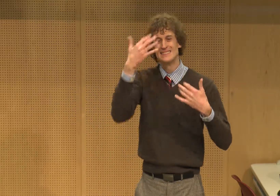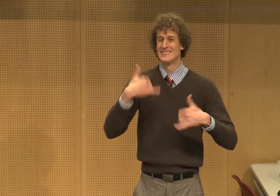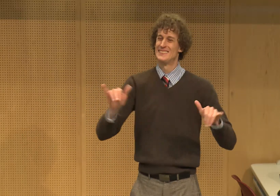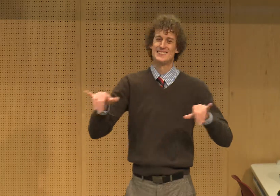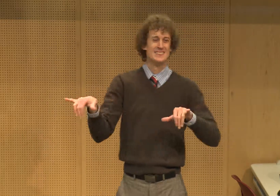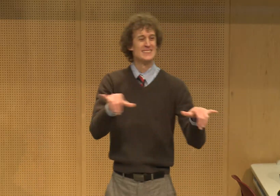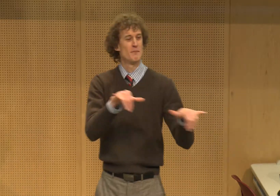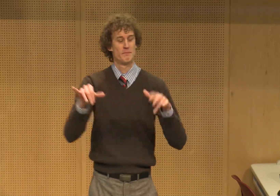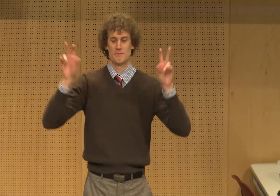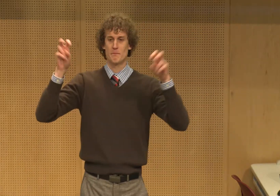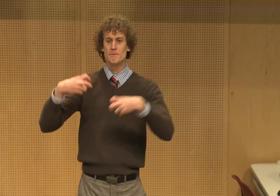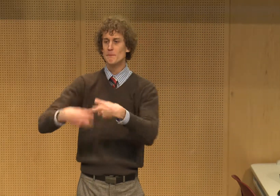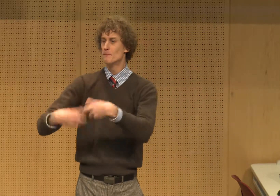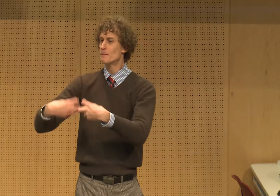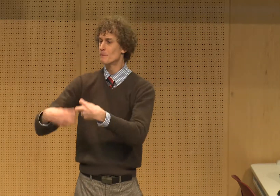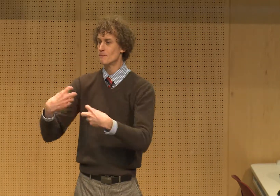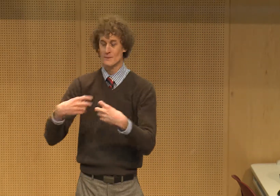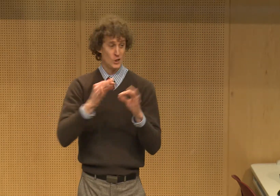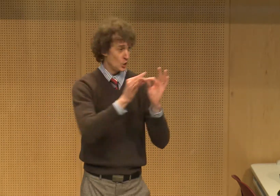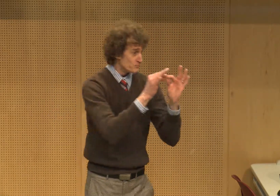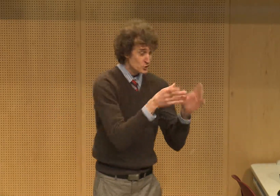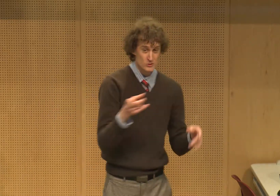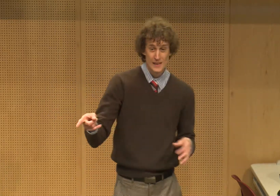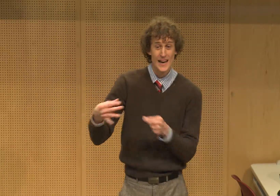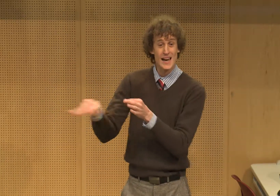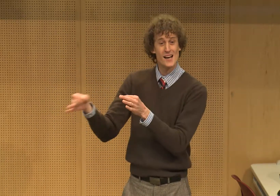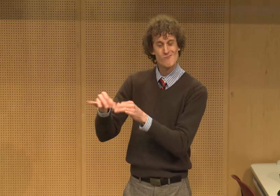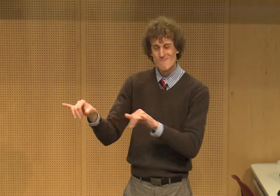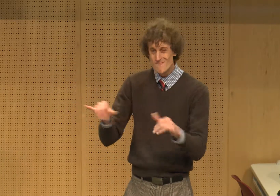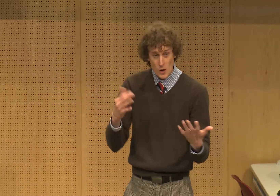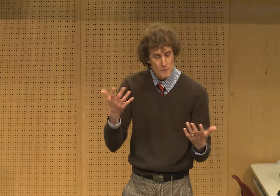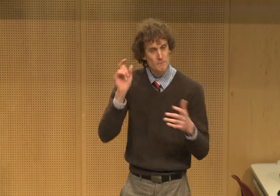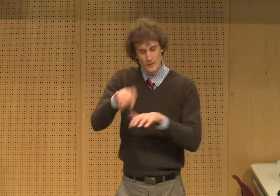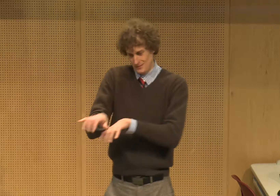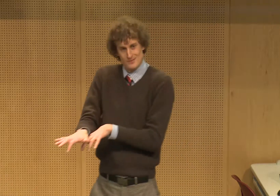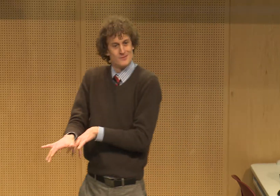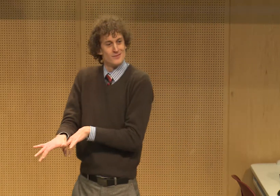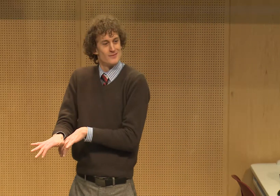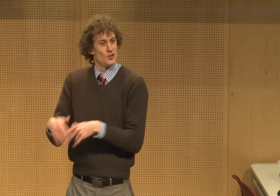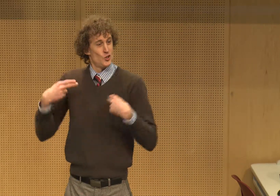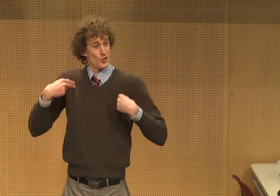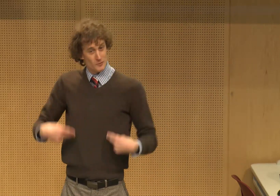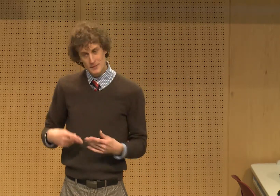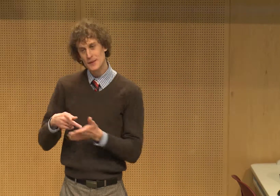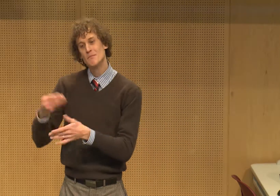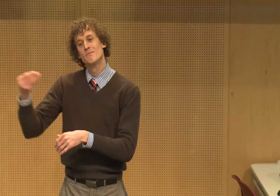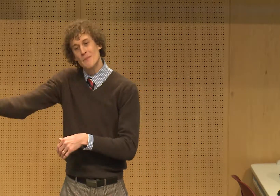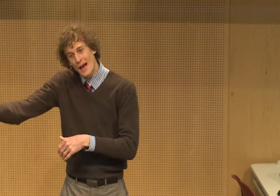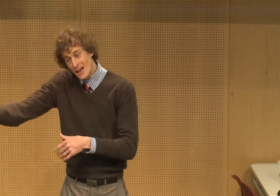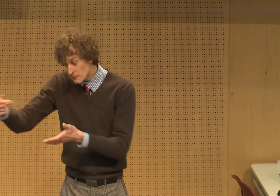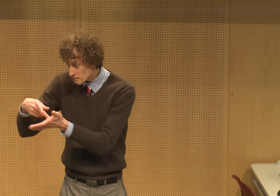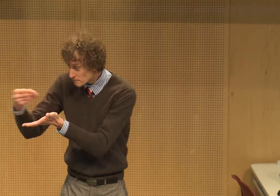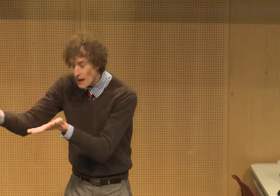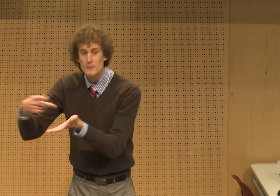because I'm able to read. Now that also has its issues, where, you know, if you talk about availability or cost of interpreters,